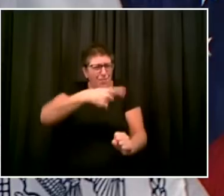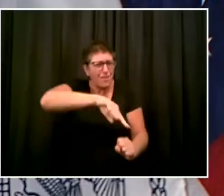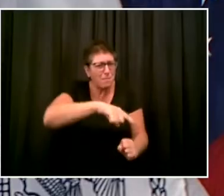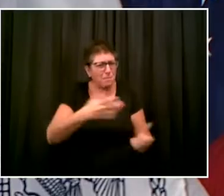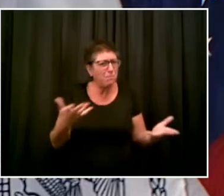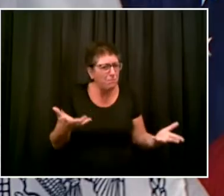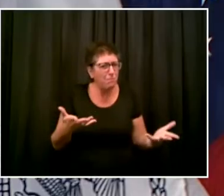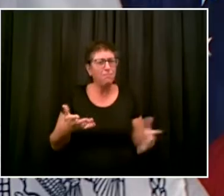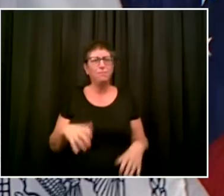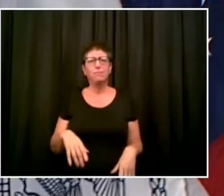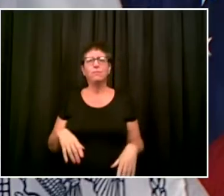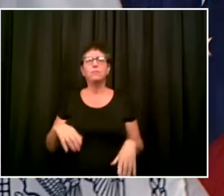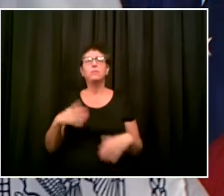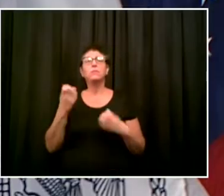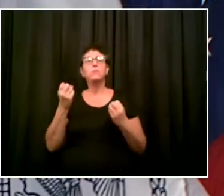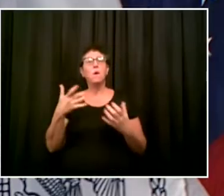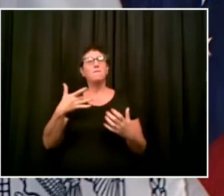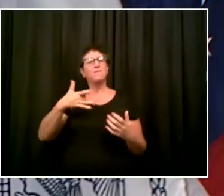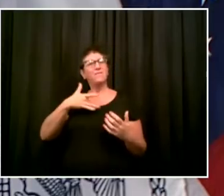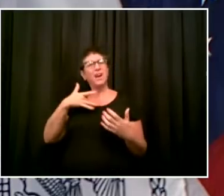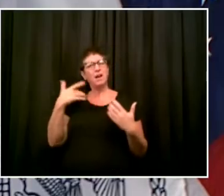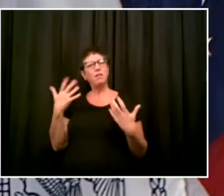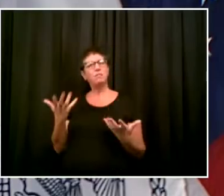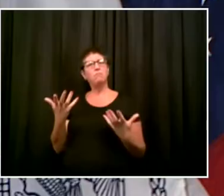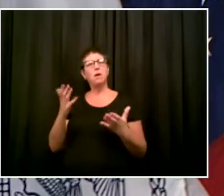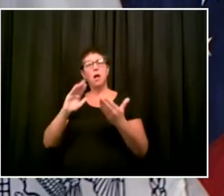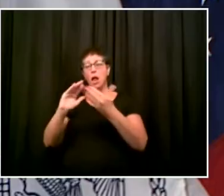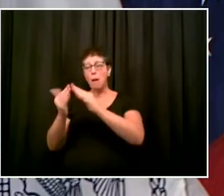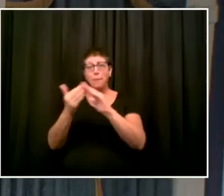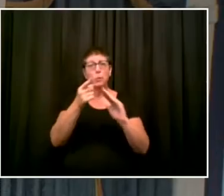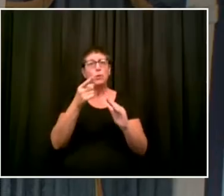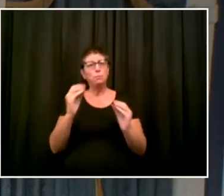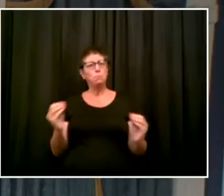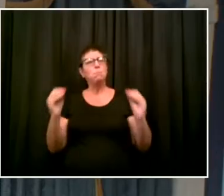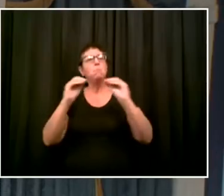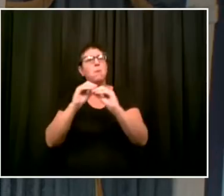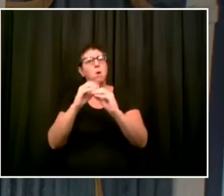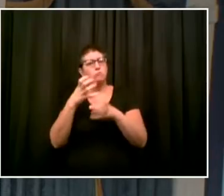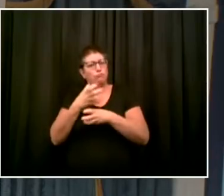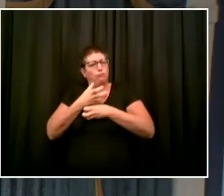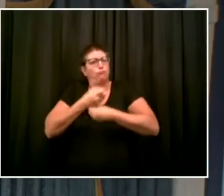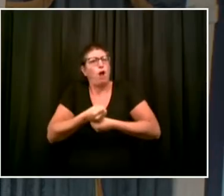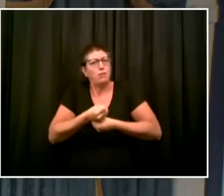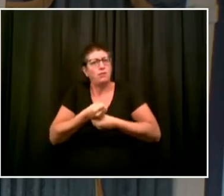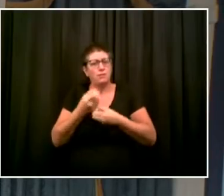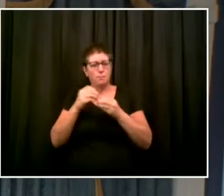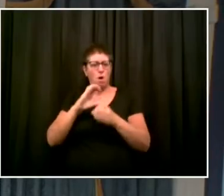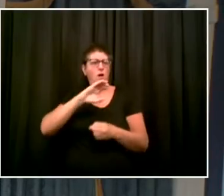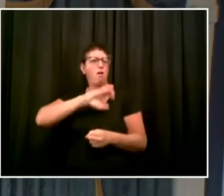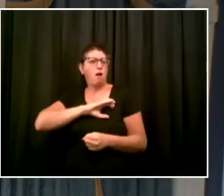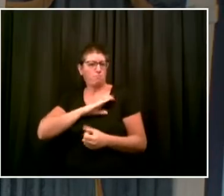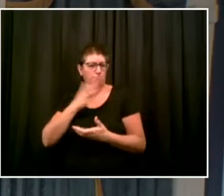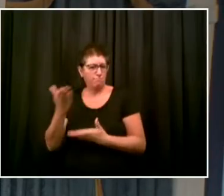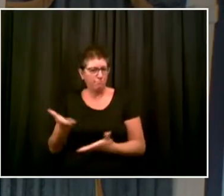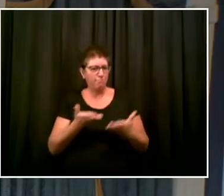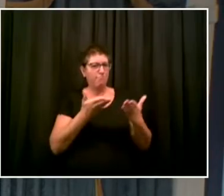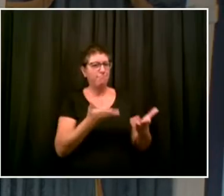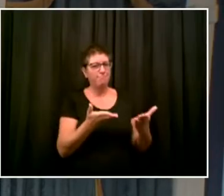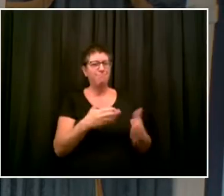OUR OFFICERS ARE DOING THEIR JOB UNDER VERY ADVERSE CIRCUMSTANCES. COMUNMITY MEMBERS WANT TO WORK WITH THEM